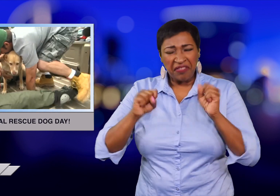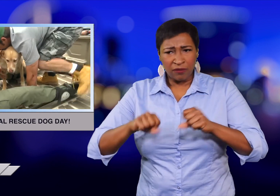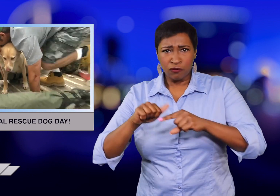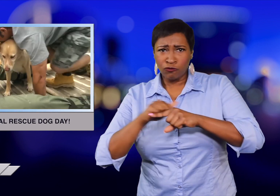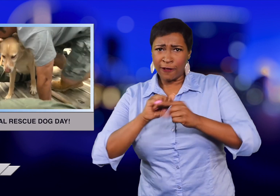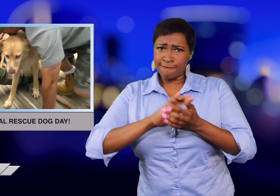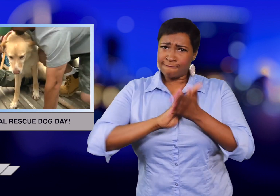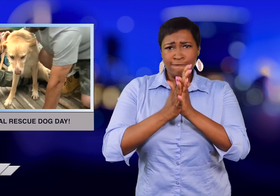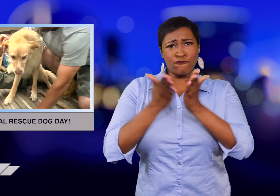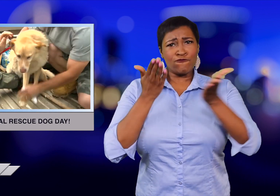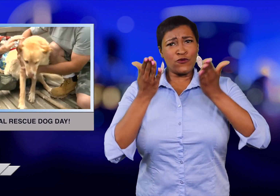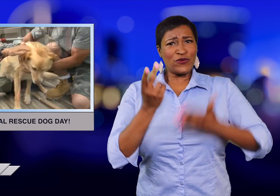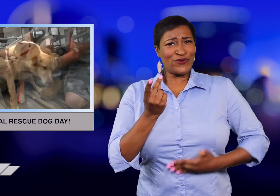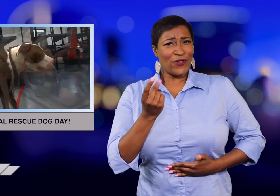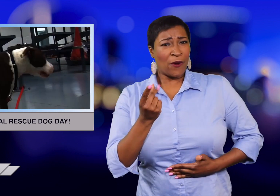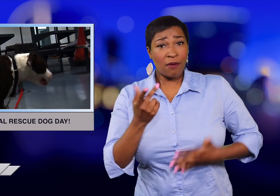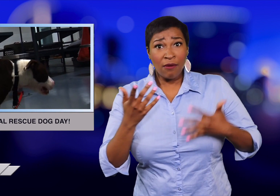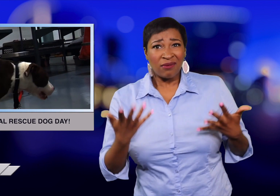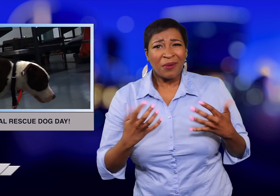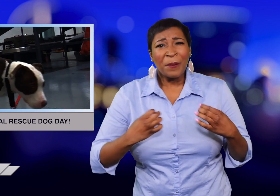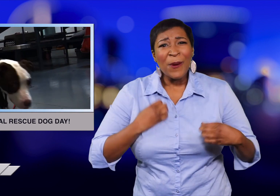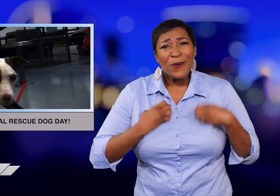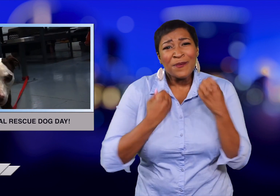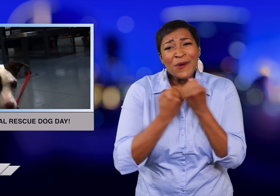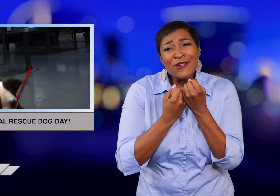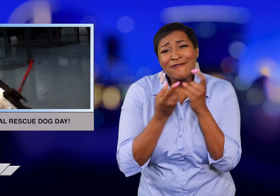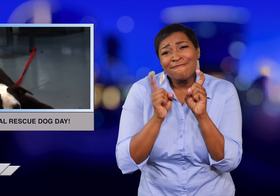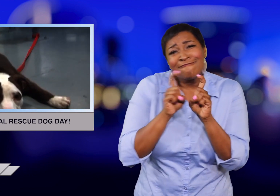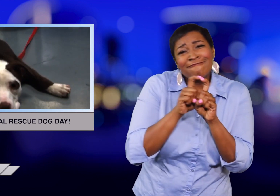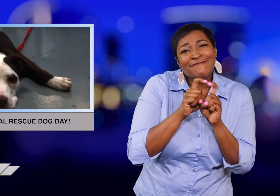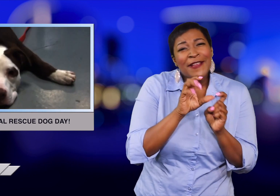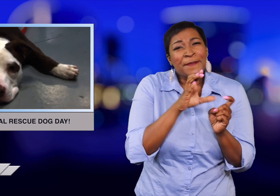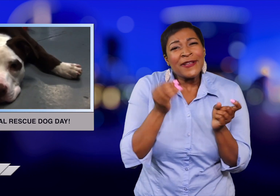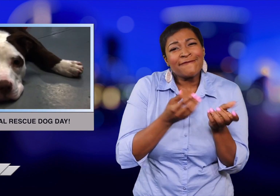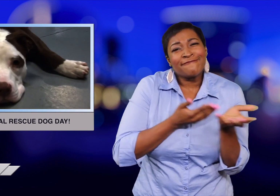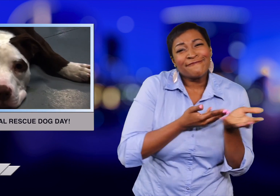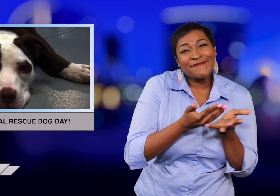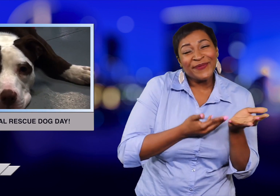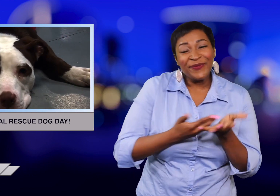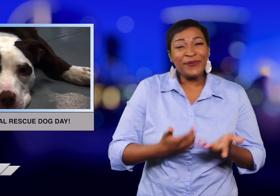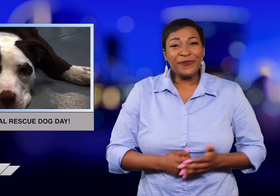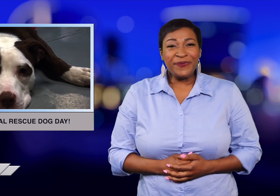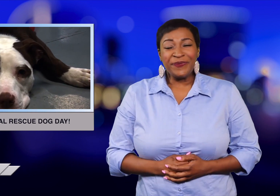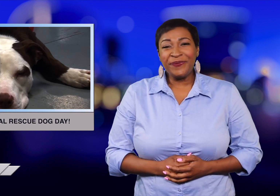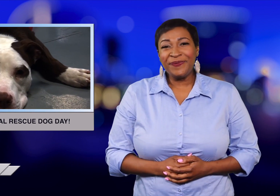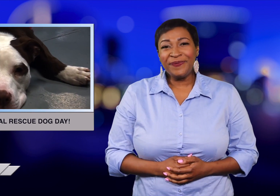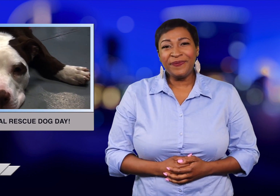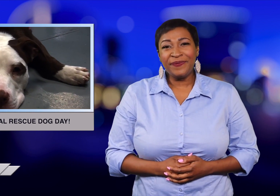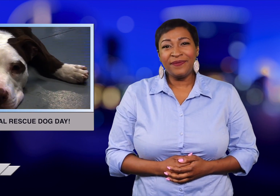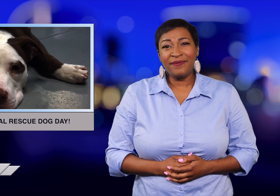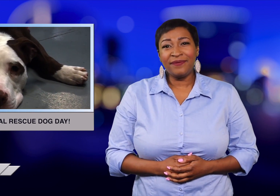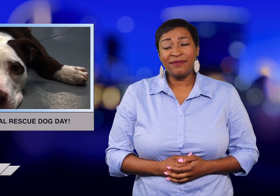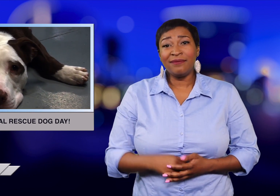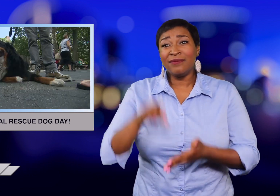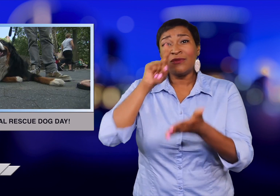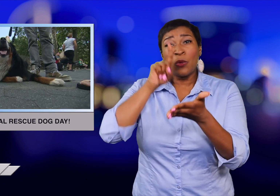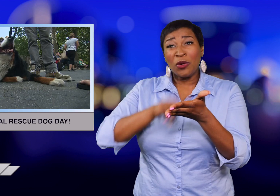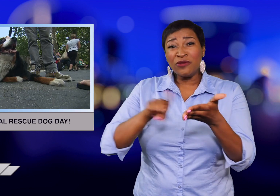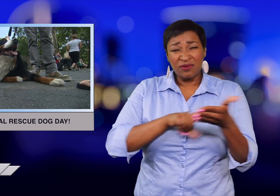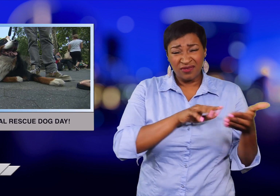Some can be trained to be service dogs for emotional support companions.